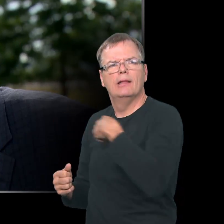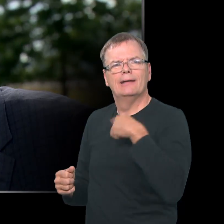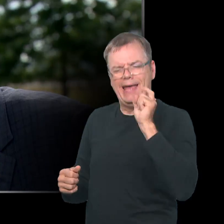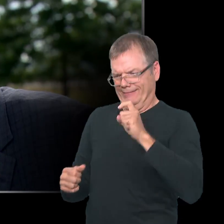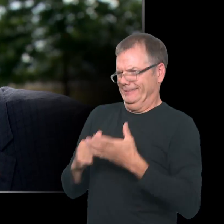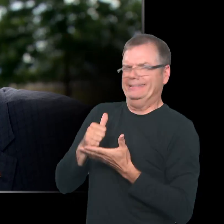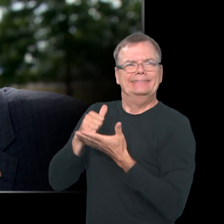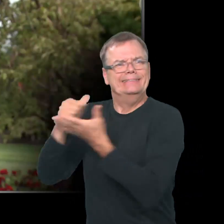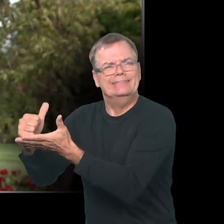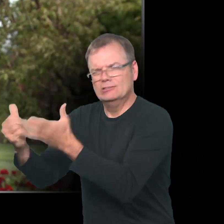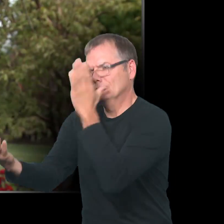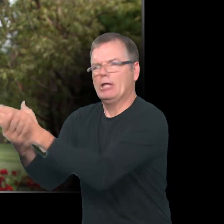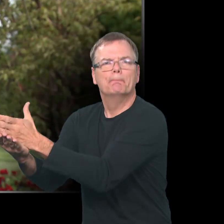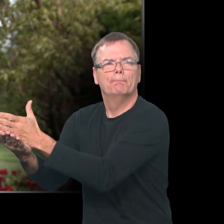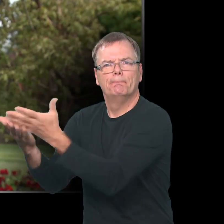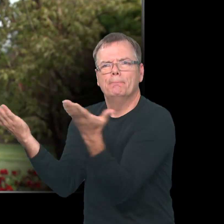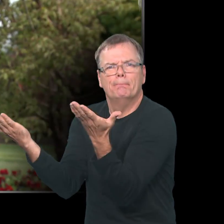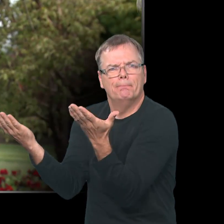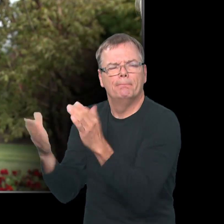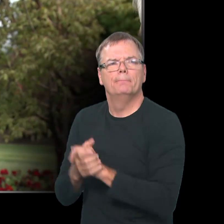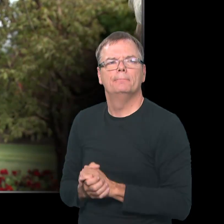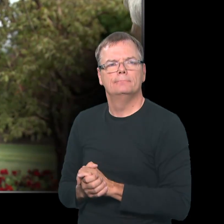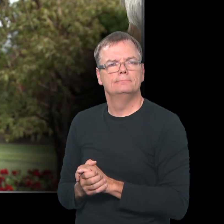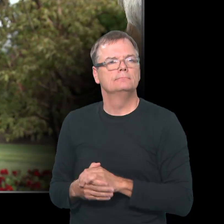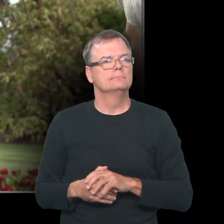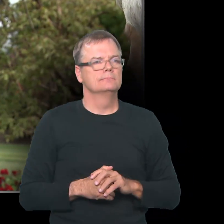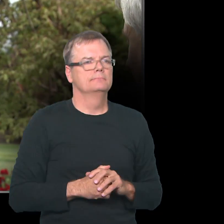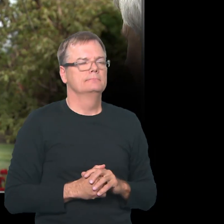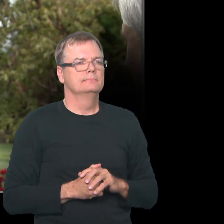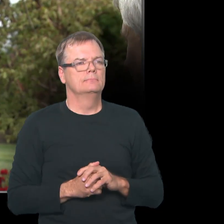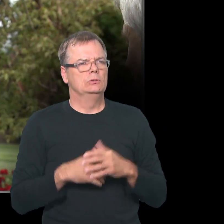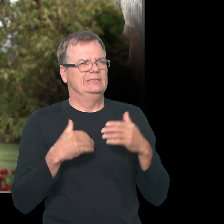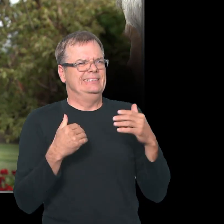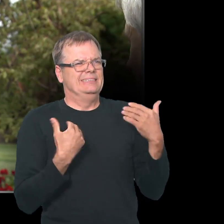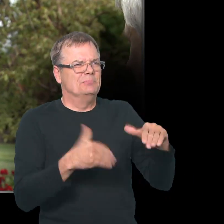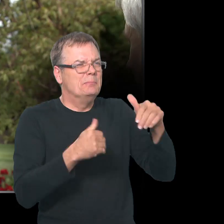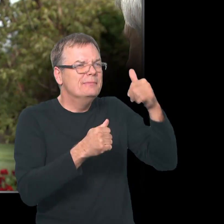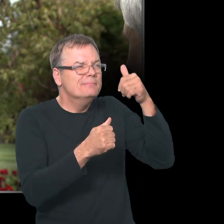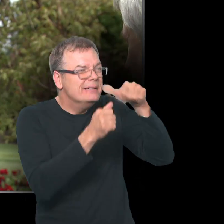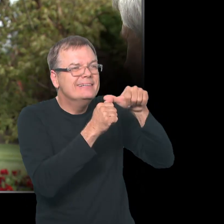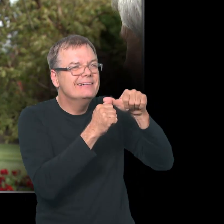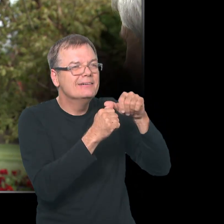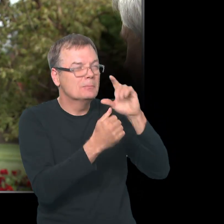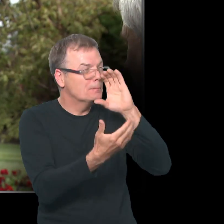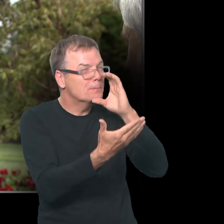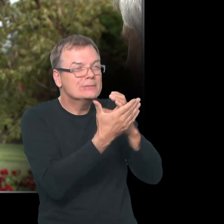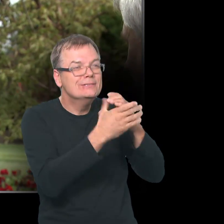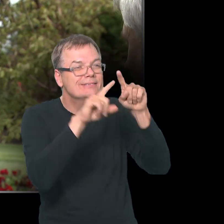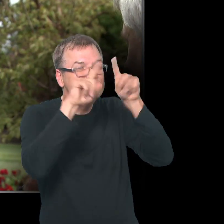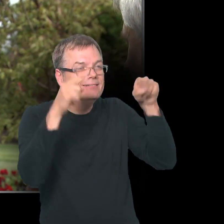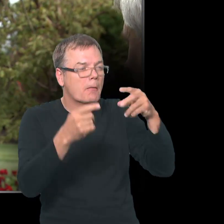and kill and displace millions and millions of people. But are we resigning ourselves to the fact